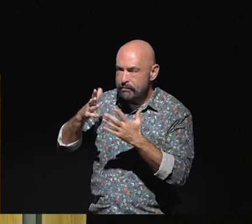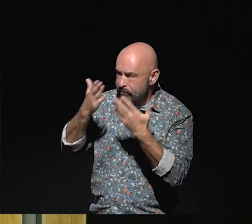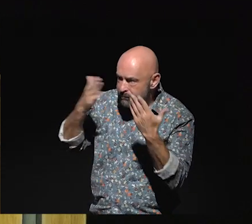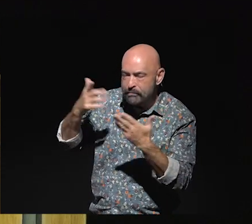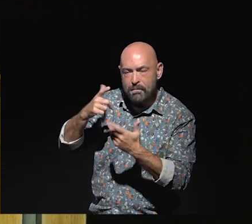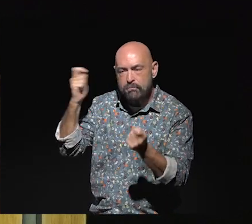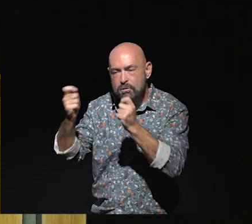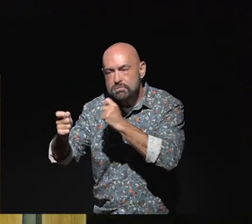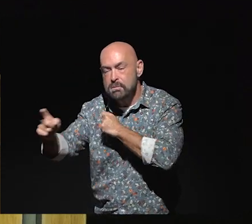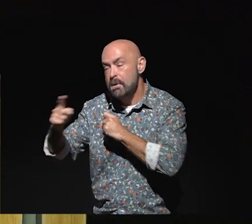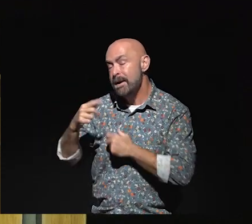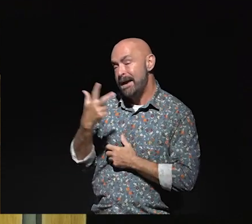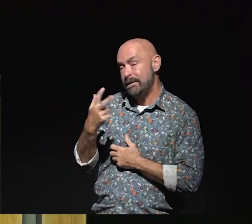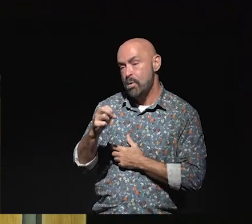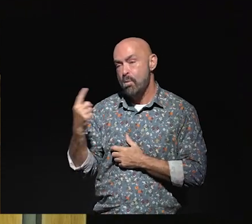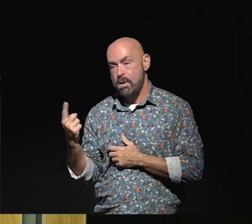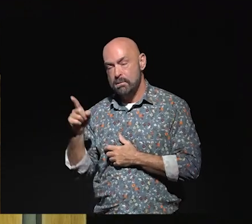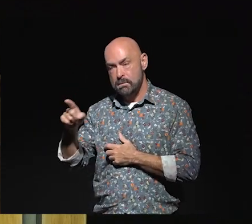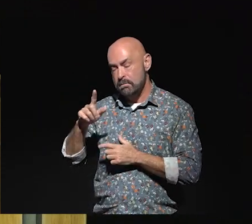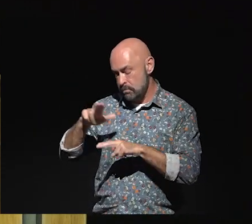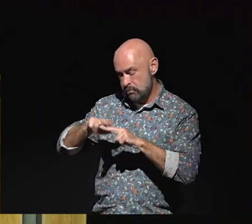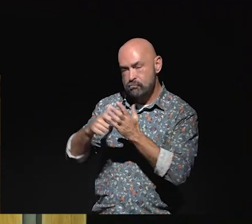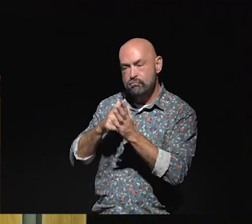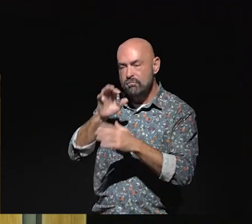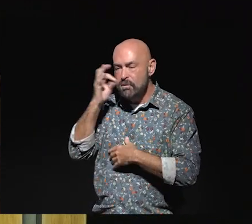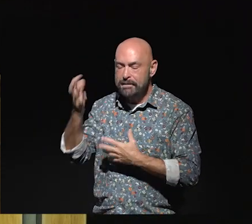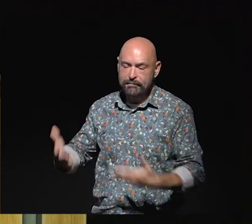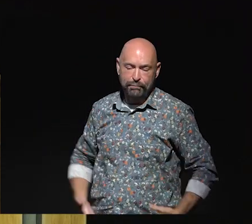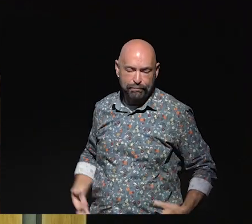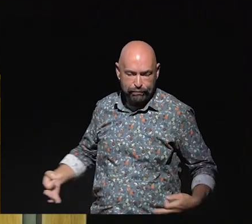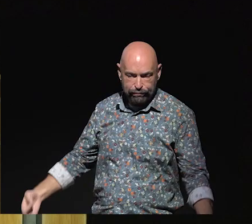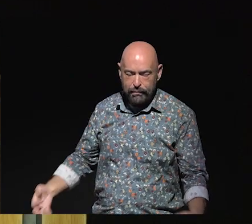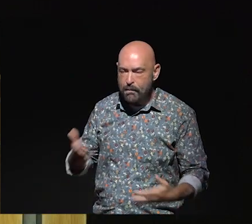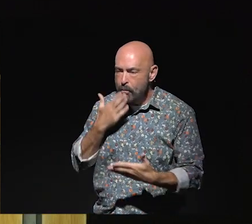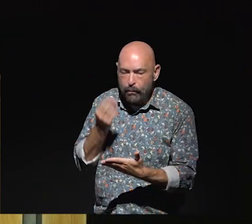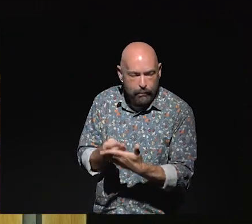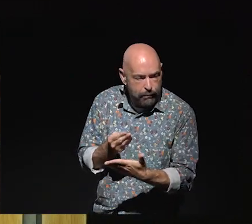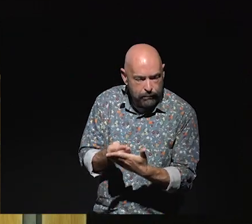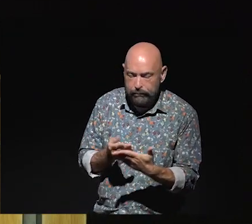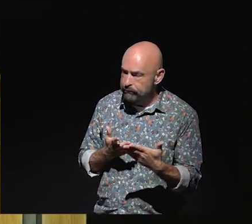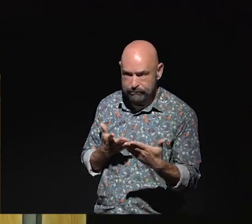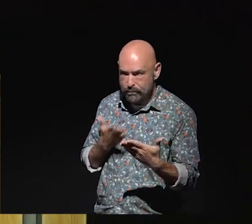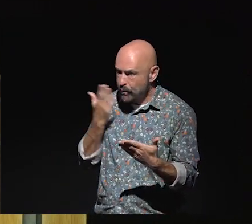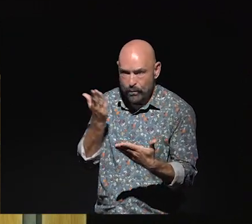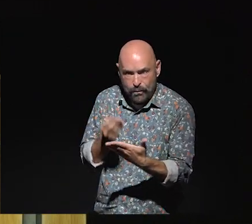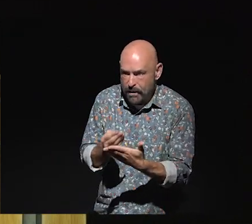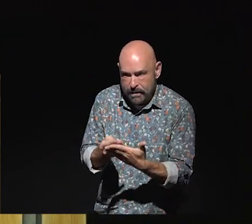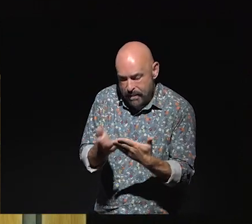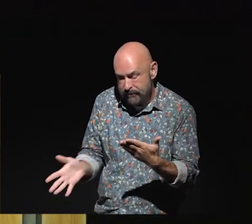but, in 1801, France was broke. There was no money left to send him there,